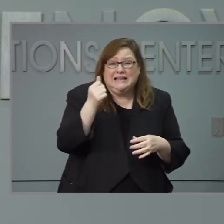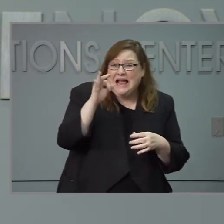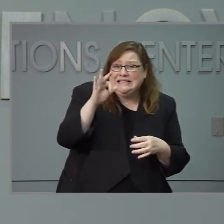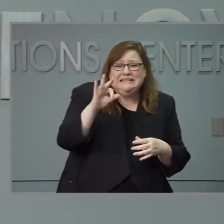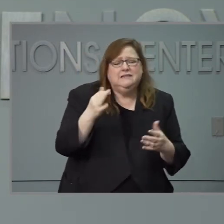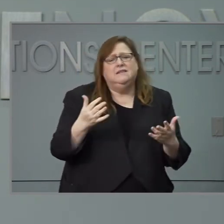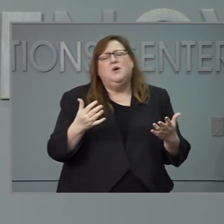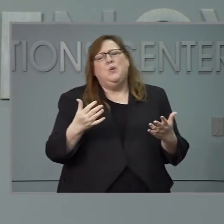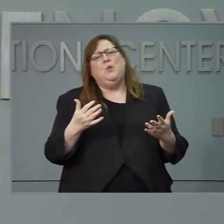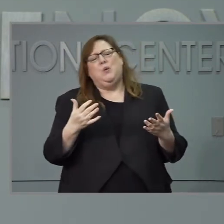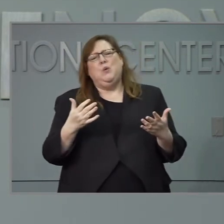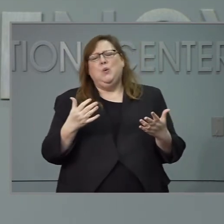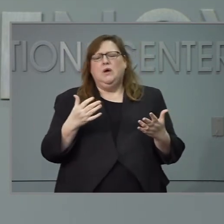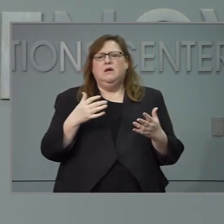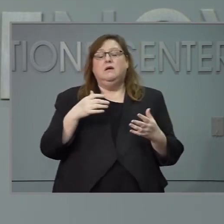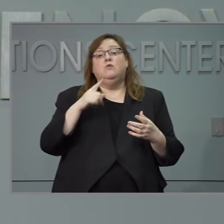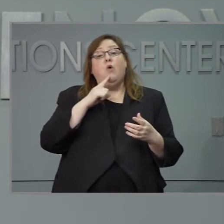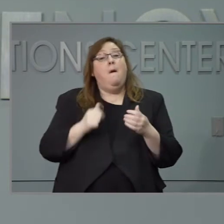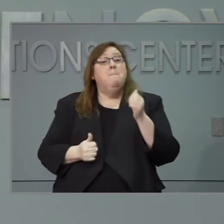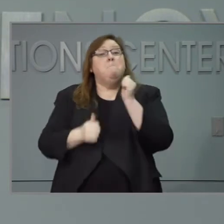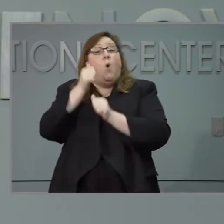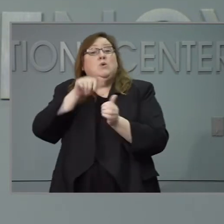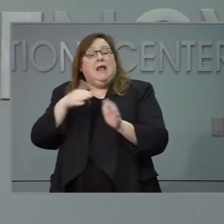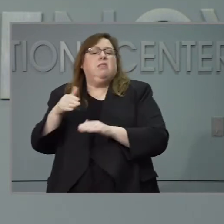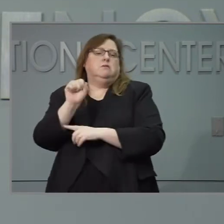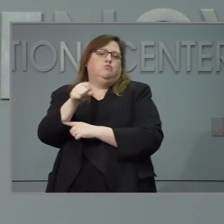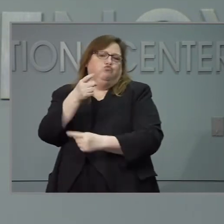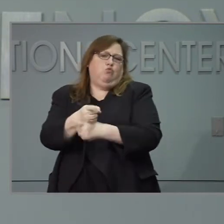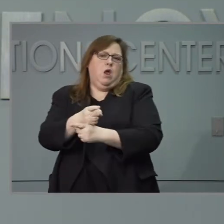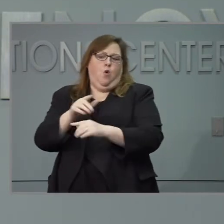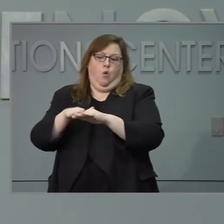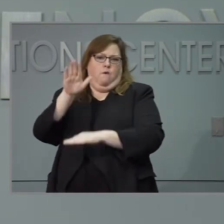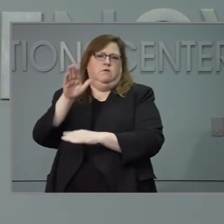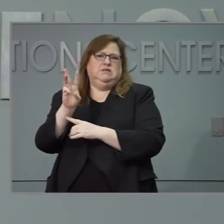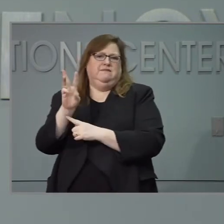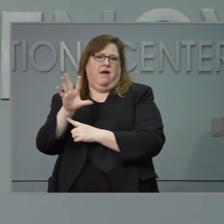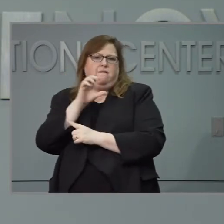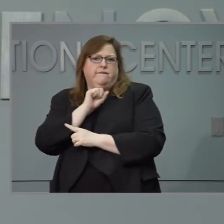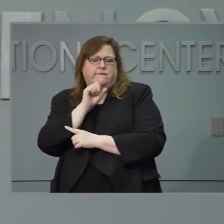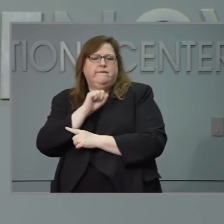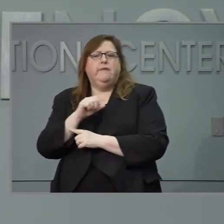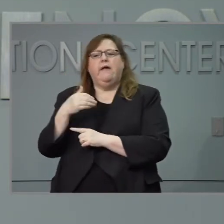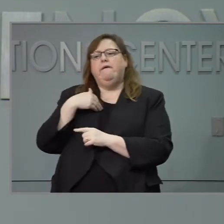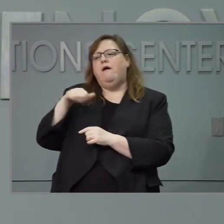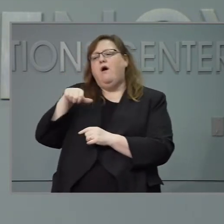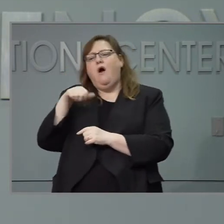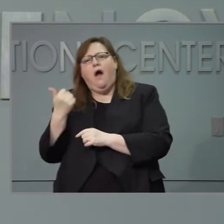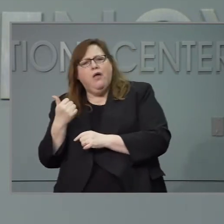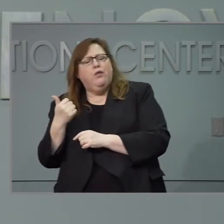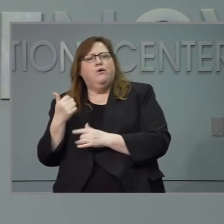DEL NORTE, DE ESTADOS UNIDOS. COMO EL GOBERNADOR CERRÓ LAS EMPRESAS, LO HICIERON AL